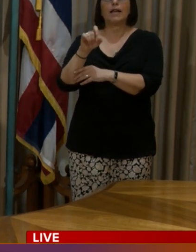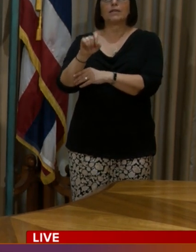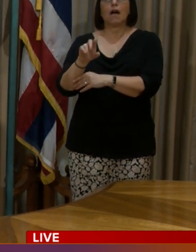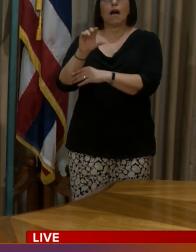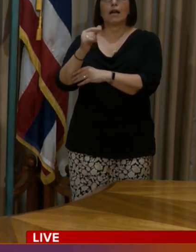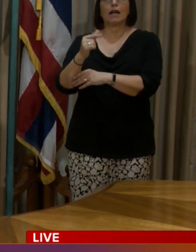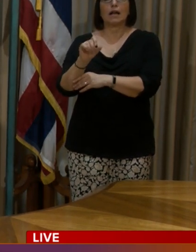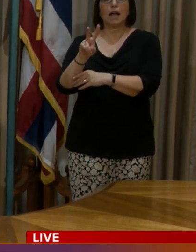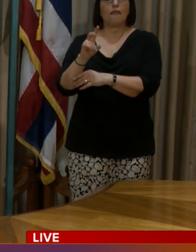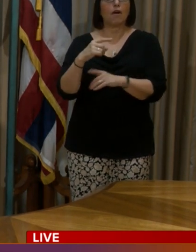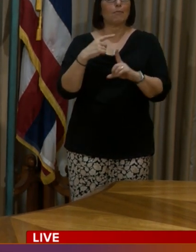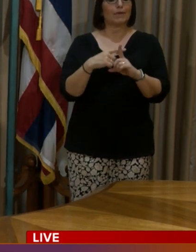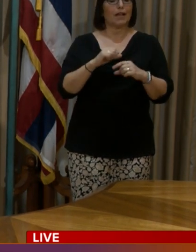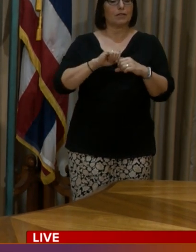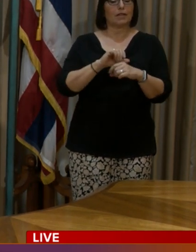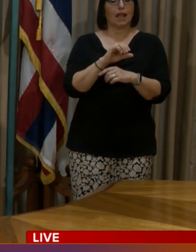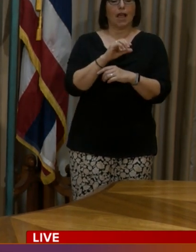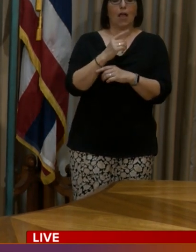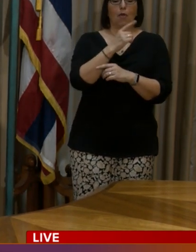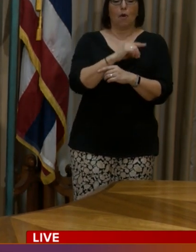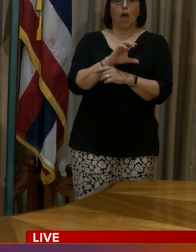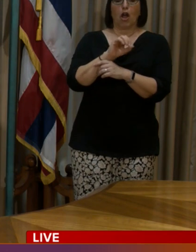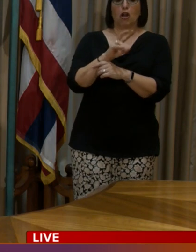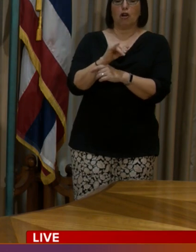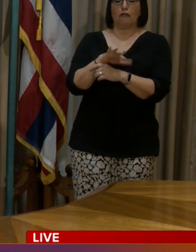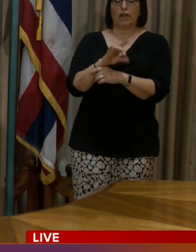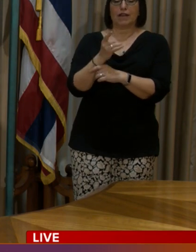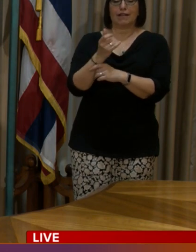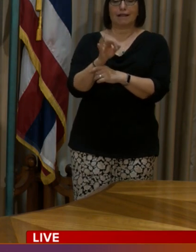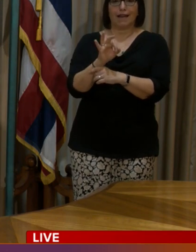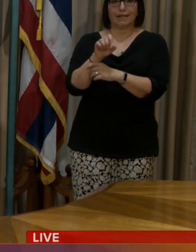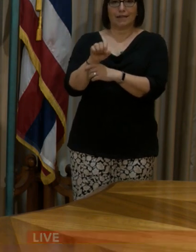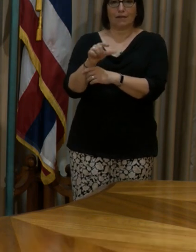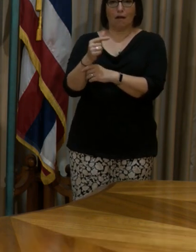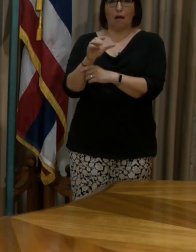AT NOON TODAY ON THE HEALTH DOT HAWAII.GOV WEBSITE AS WELL AS